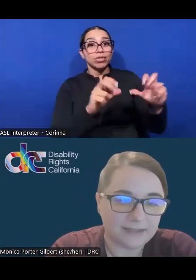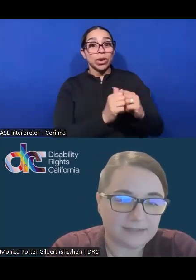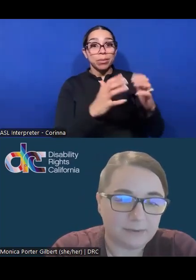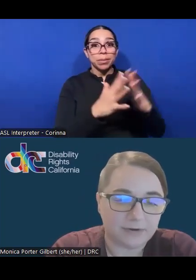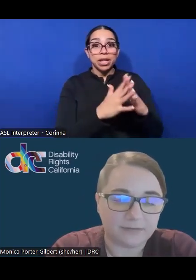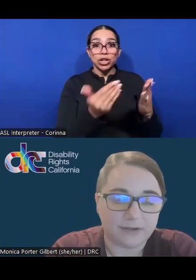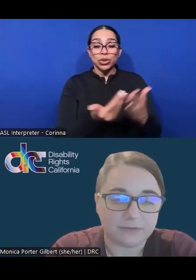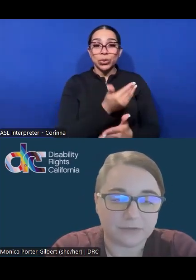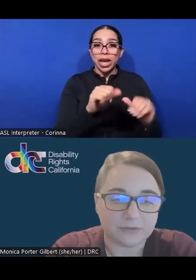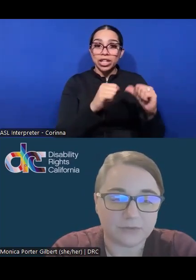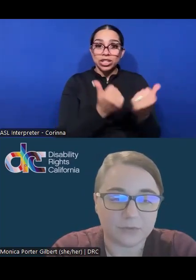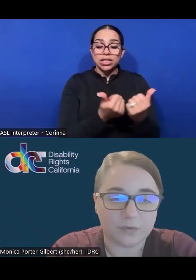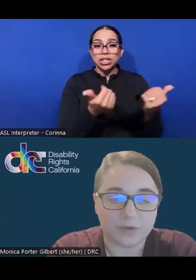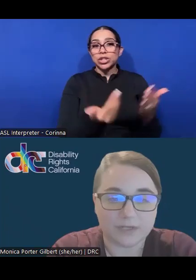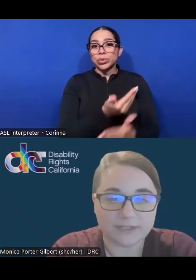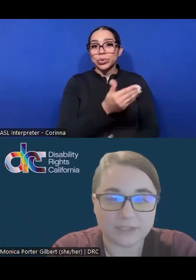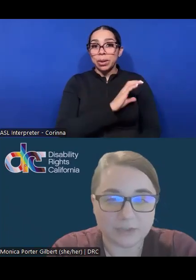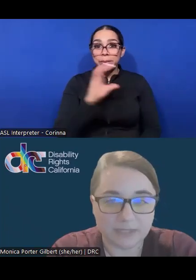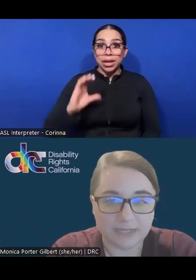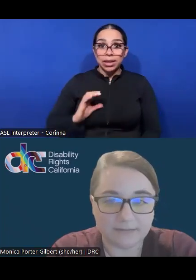as part of the governor's reorganization plan.